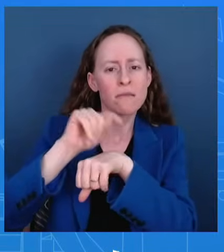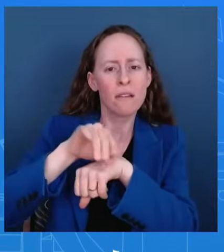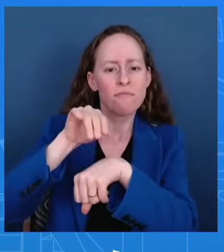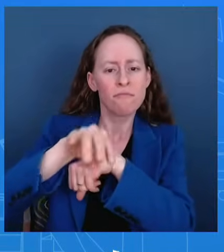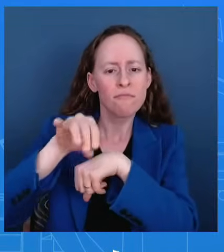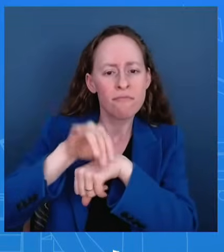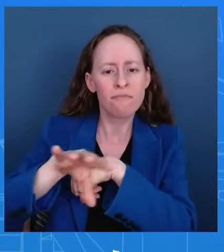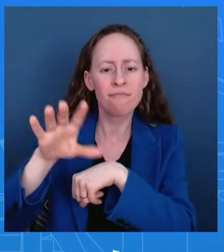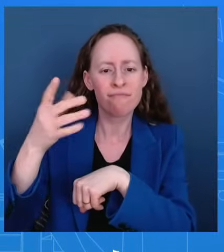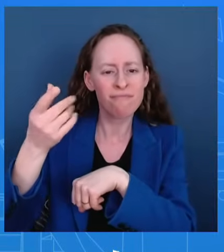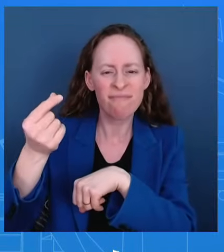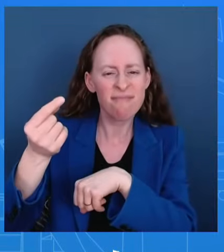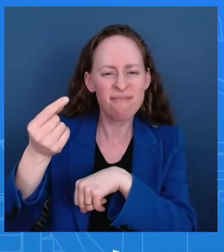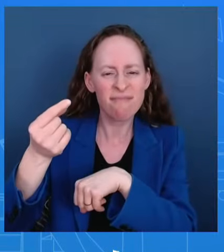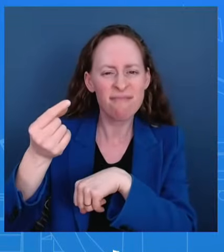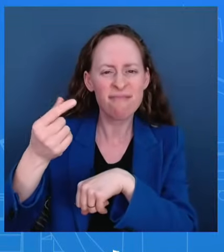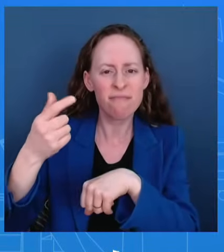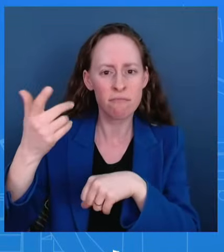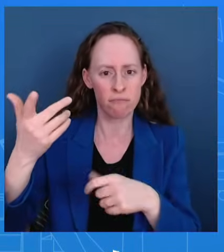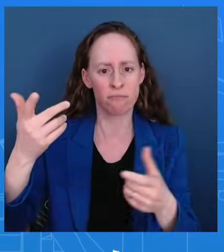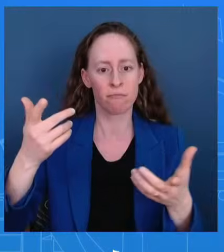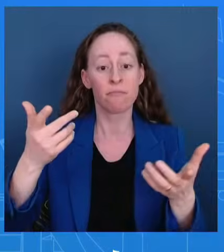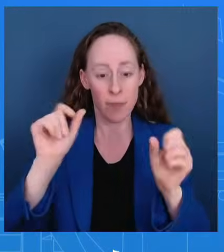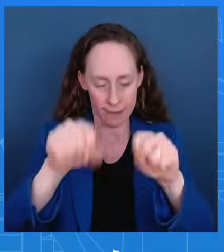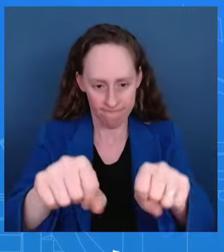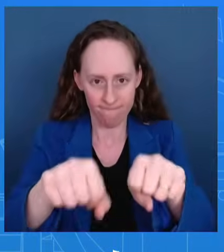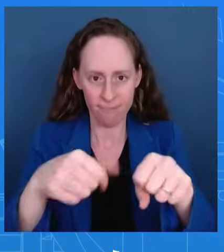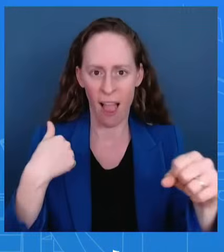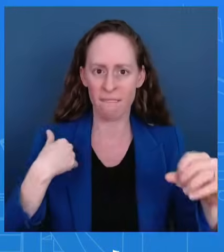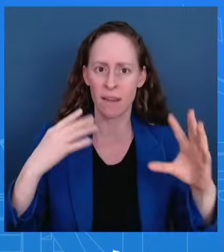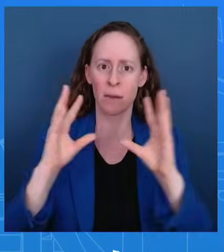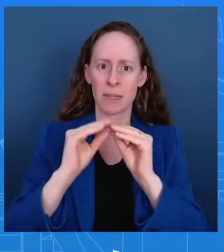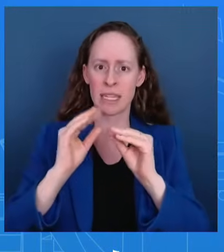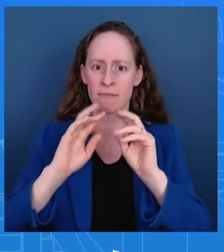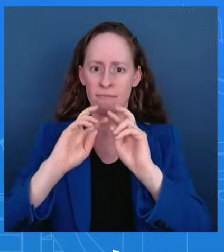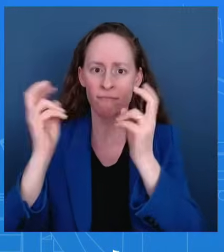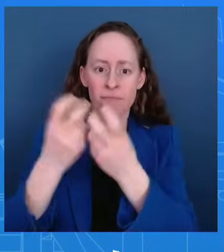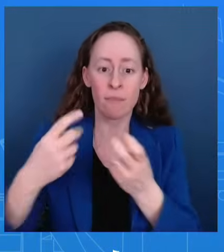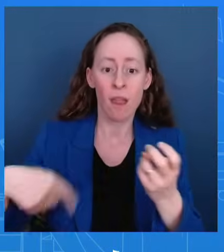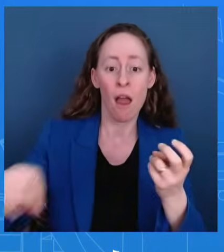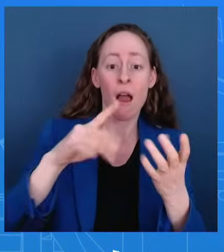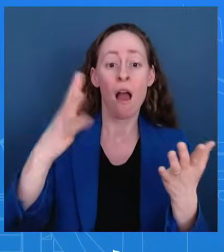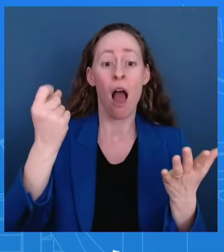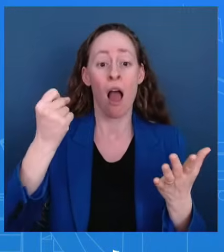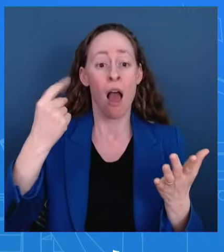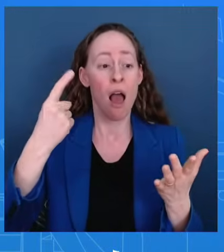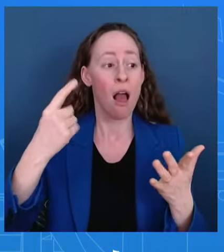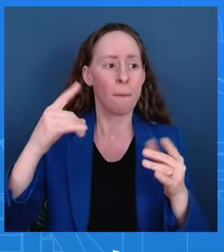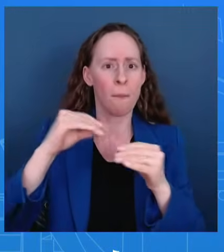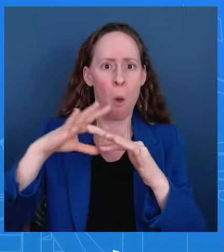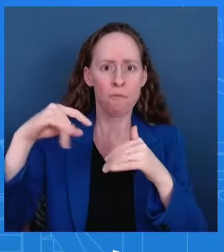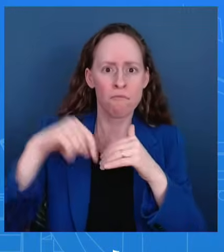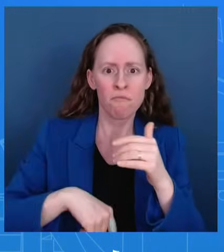I don't have another one inside the SCG context to -- to speak to today. We've had a couple live ones.